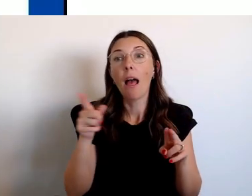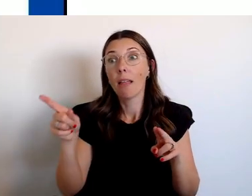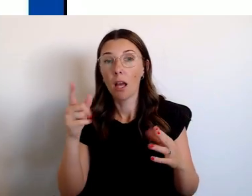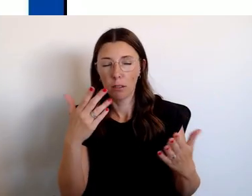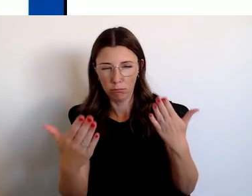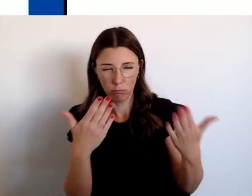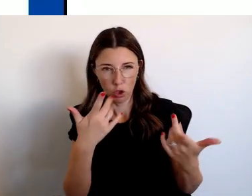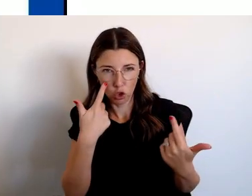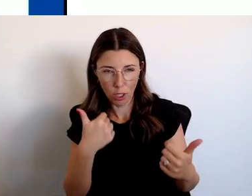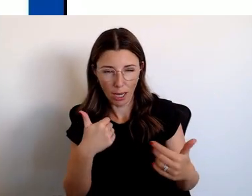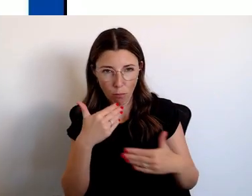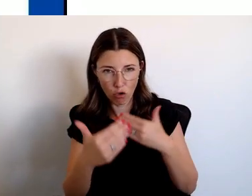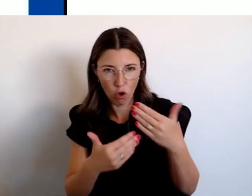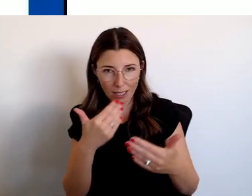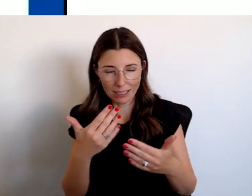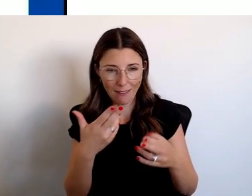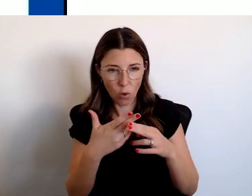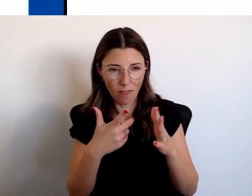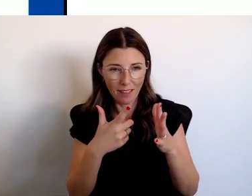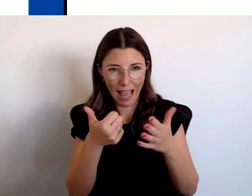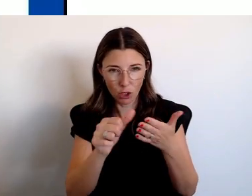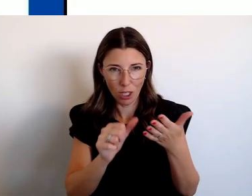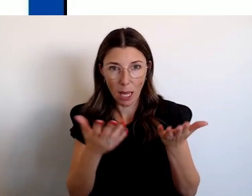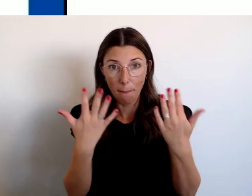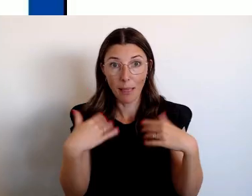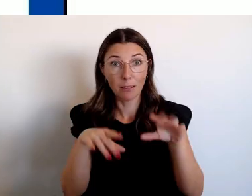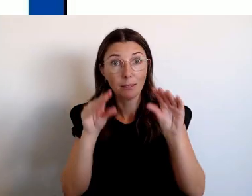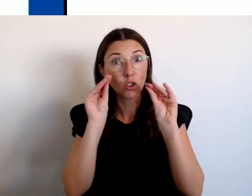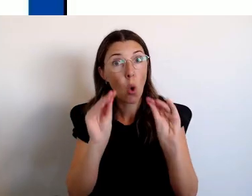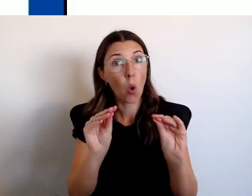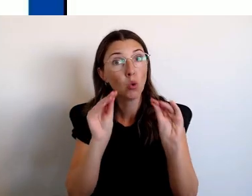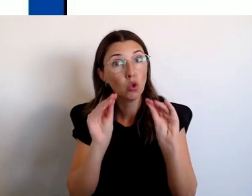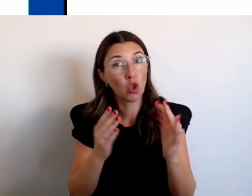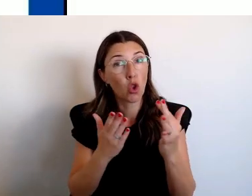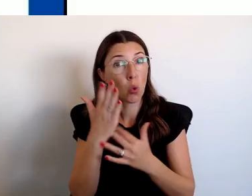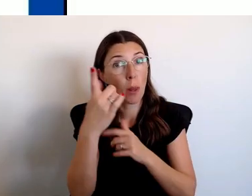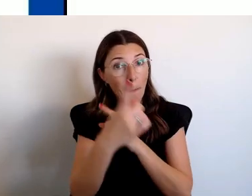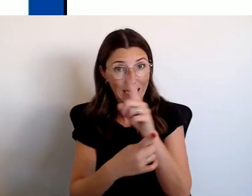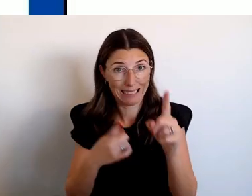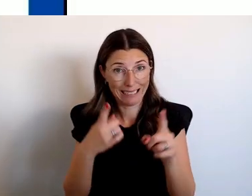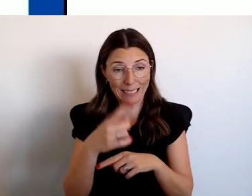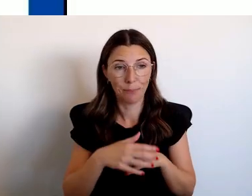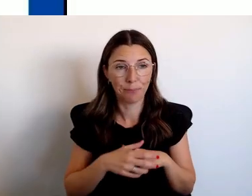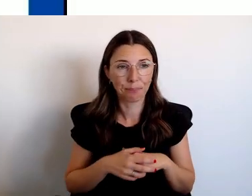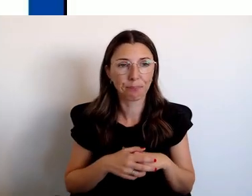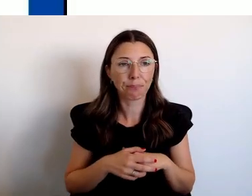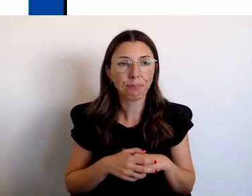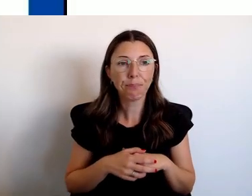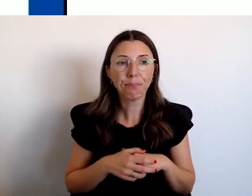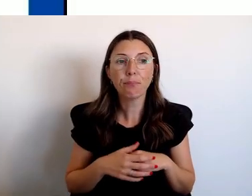and coaches you in the meeting chat as you go along. And finally, I might just talk about these sort of foundational elements.